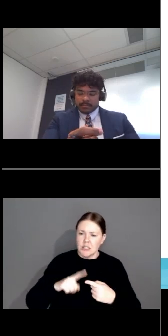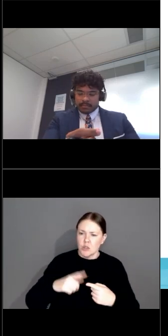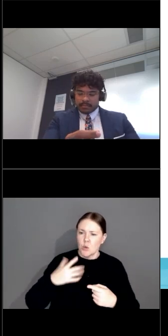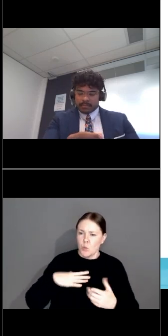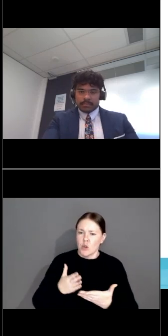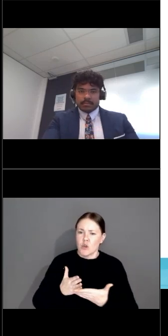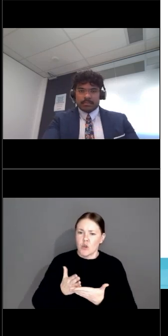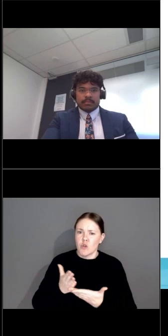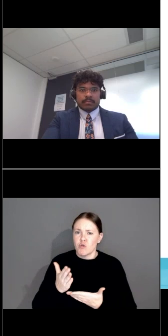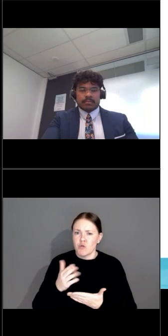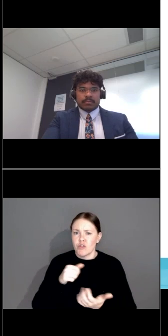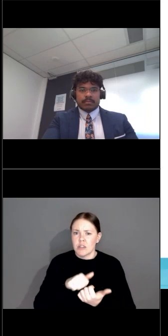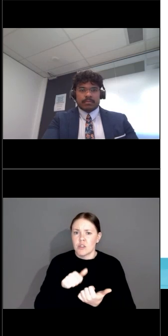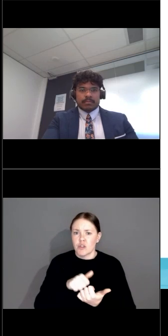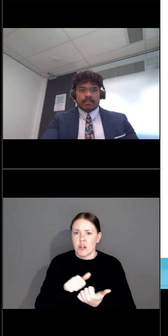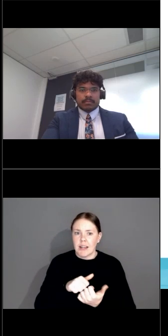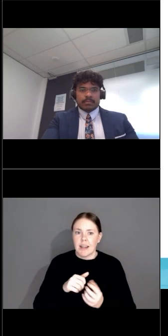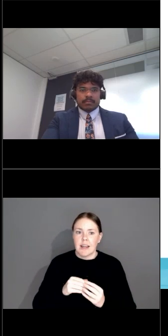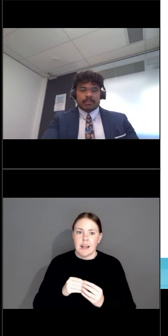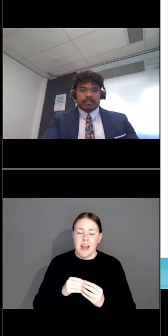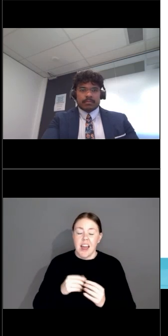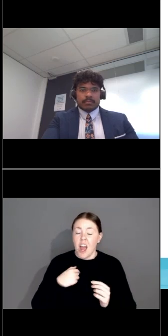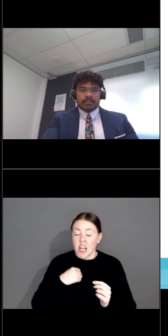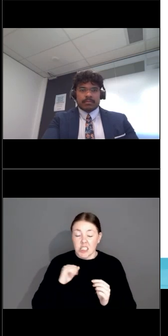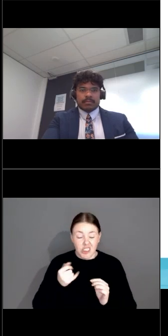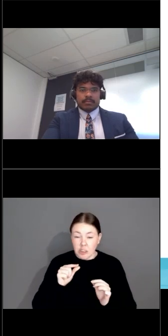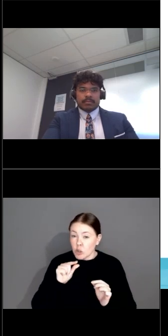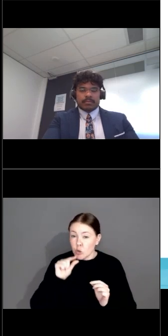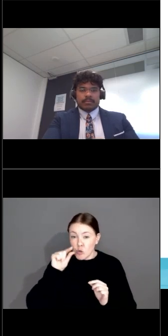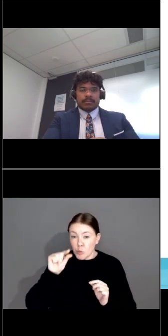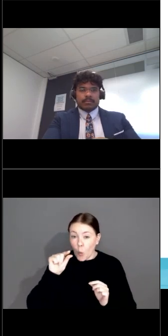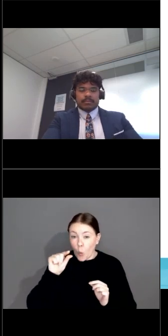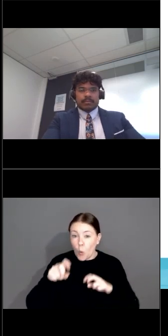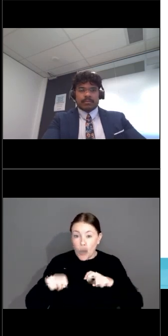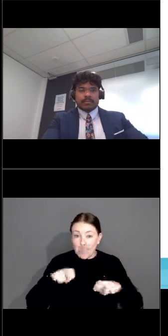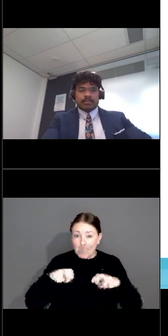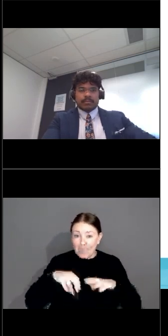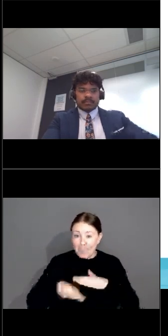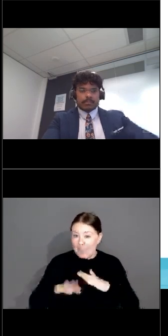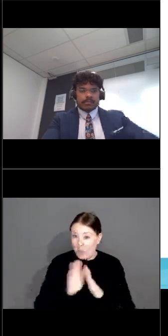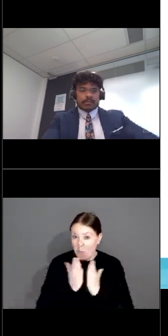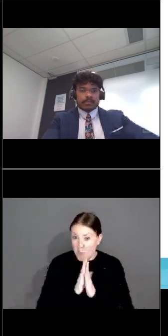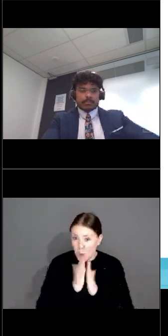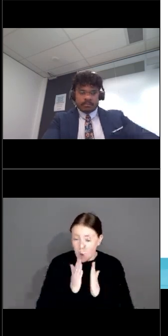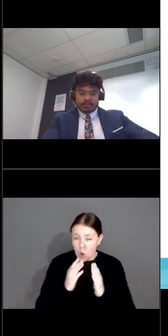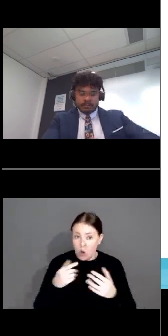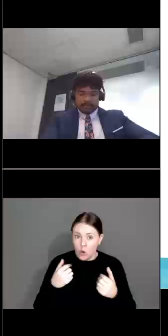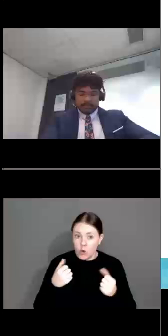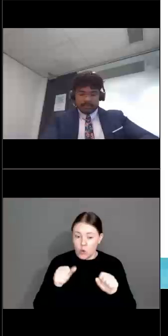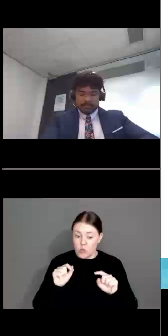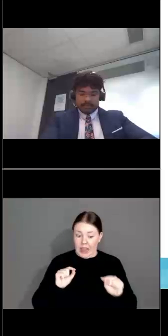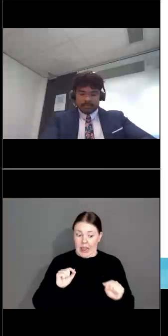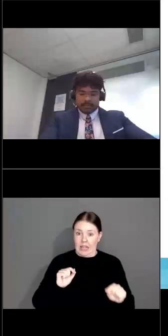it and I went through a very small CLE activity in the book and um then I let then I finished up and